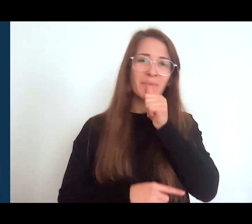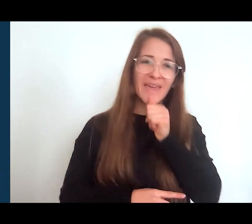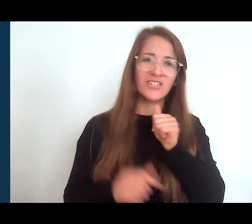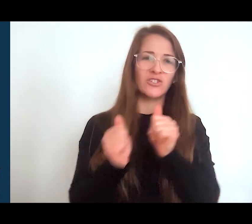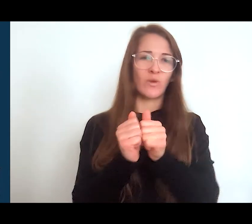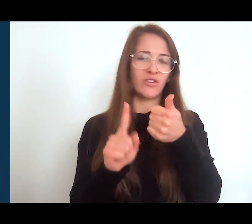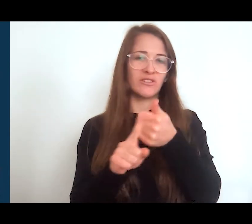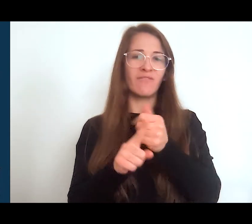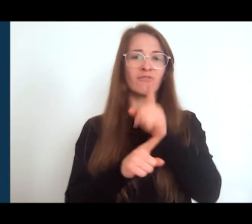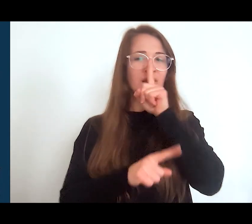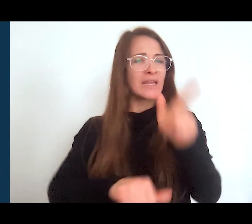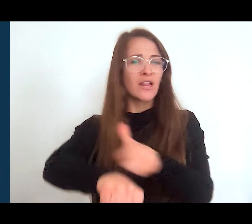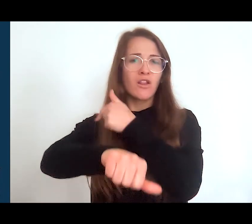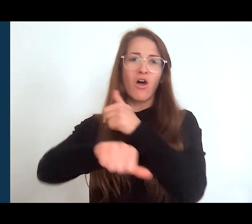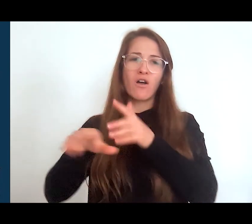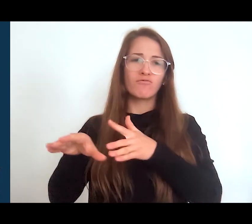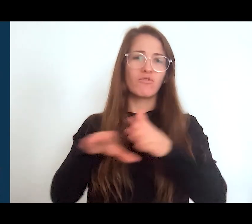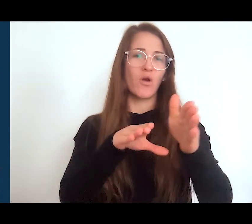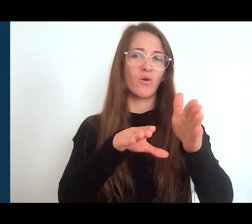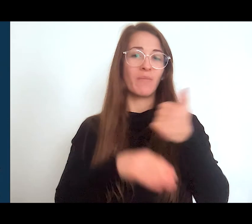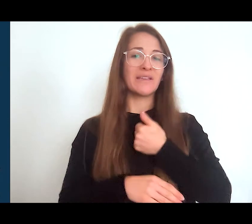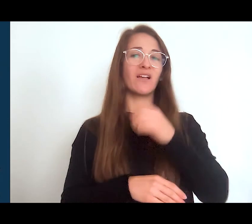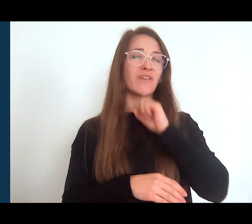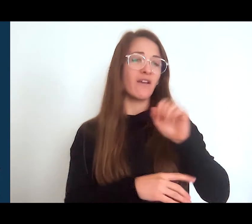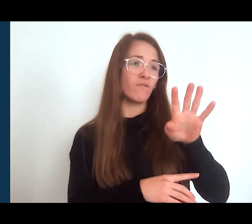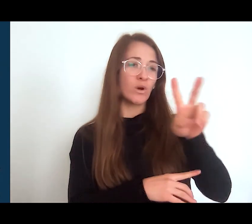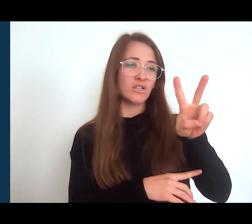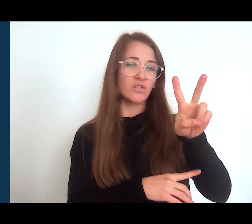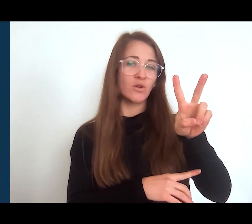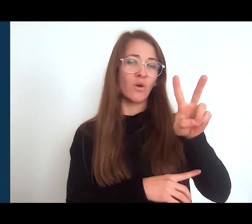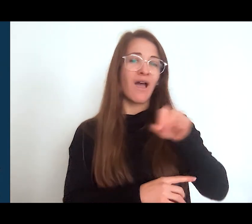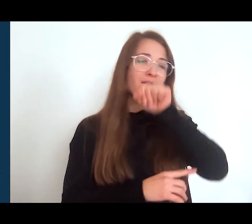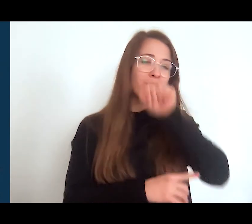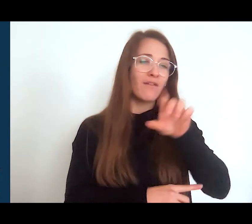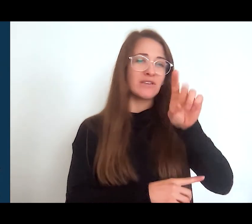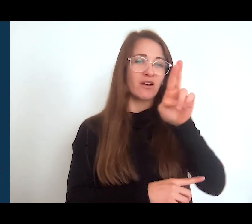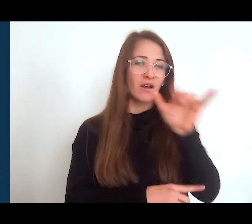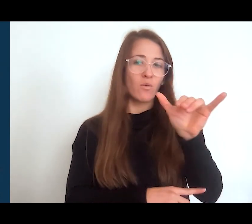BE PATIENT TO YOURSELF. IT IS A REALLY LONG ROAD TO FIGURE OUT WHAT YOU WANT TO DO. I'M 42.